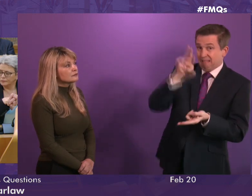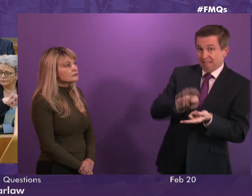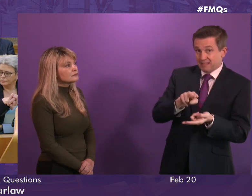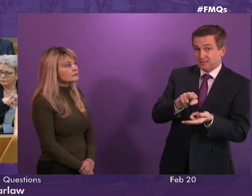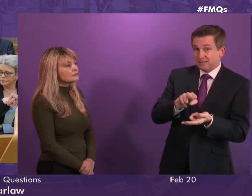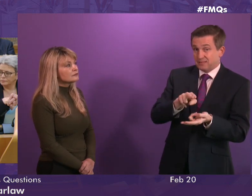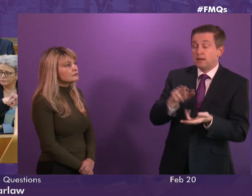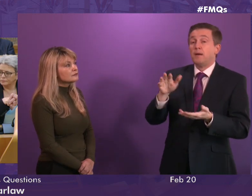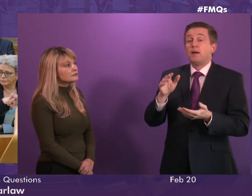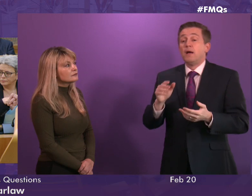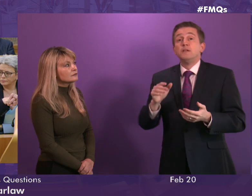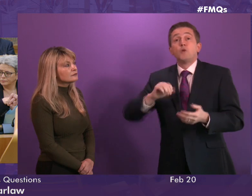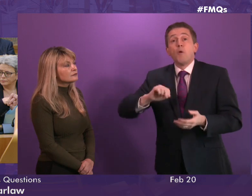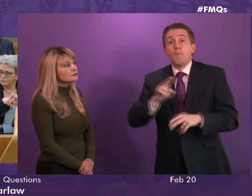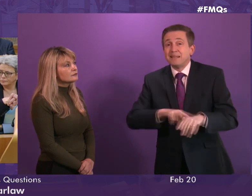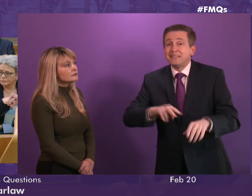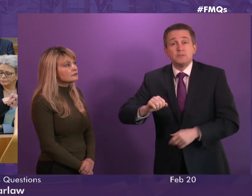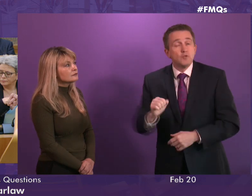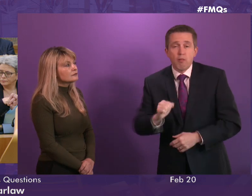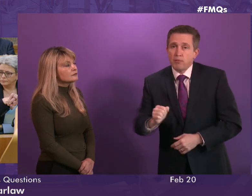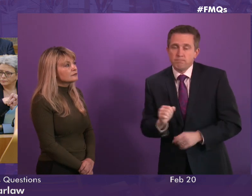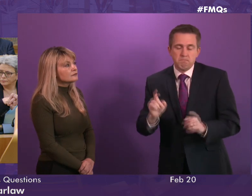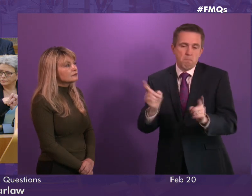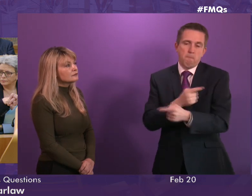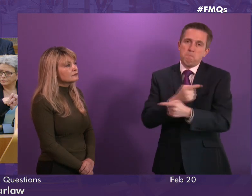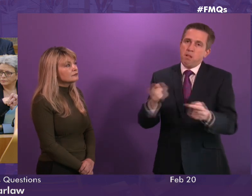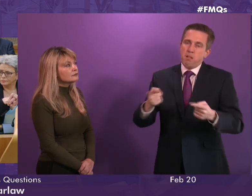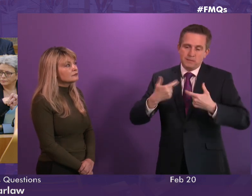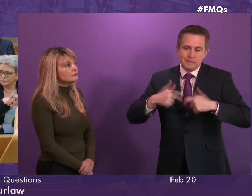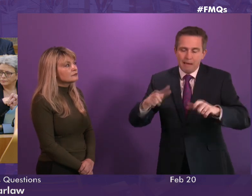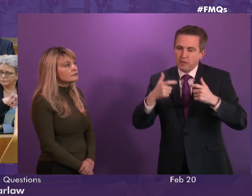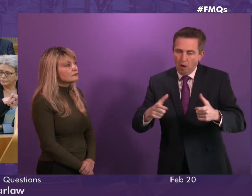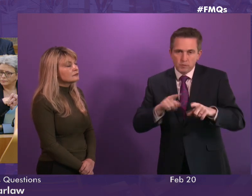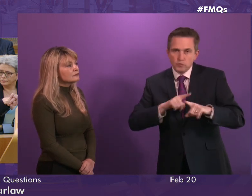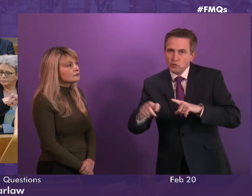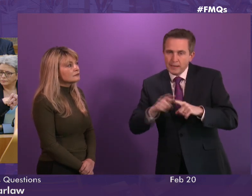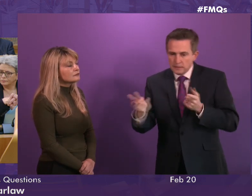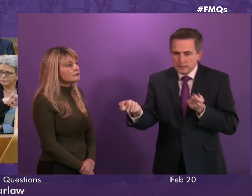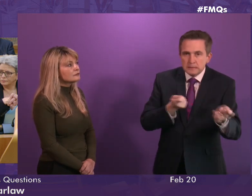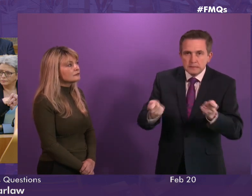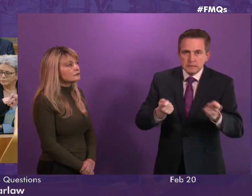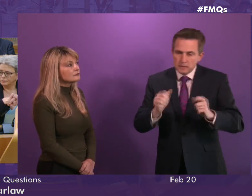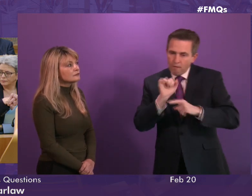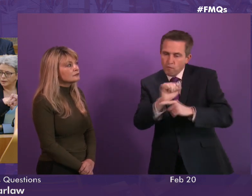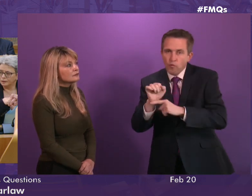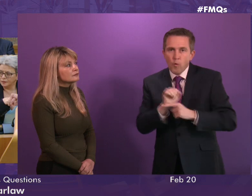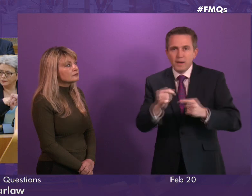inhibit our ability to keep up with the threat, harm and risk posed to the people of Scotland